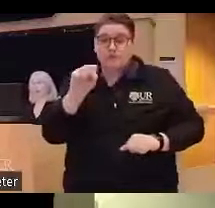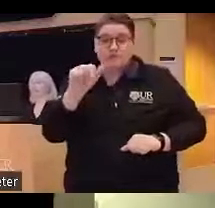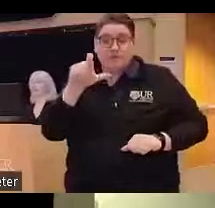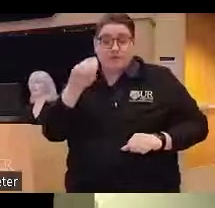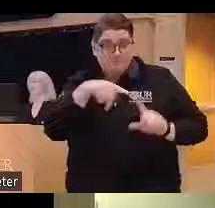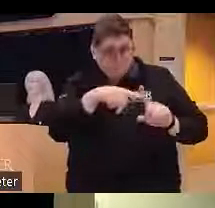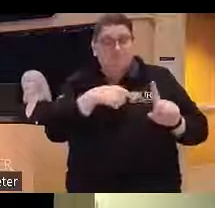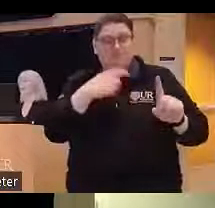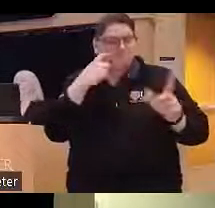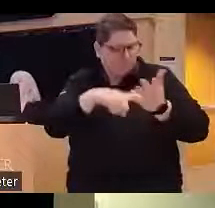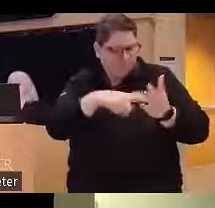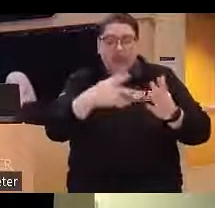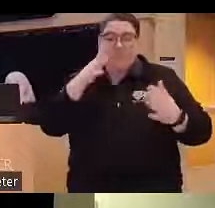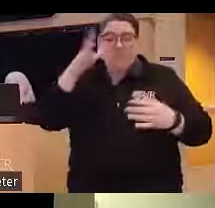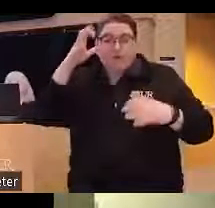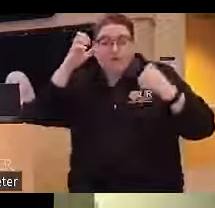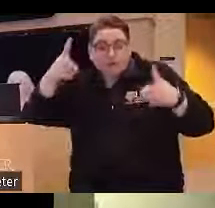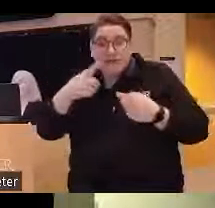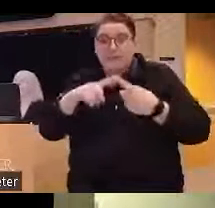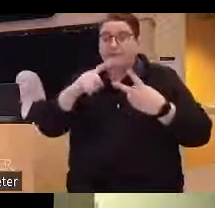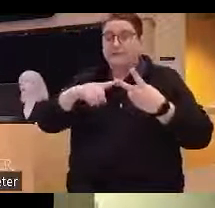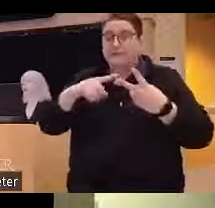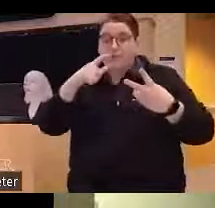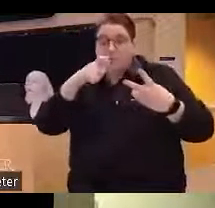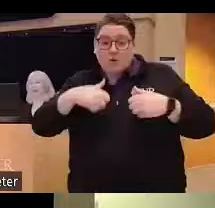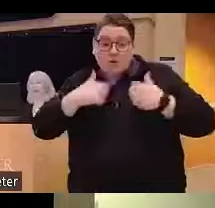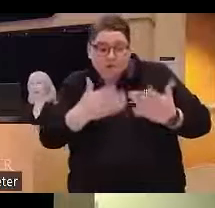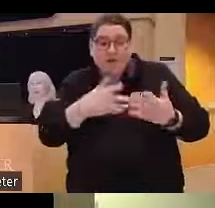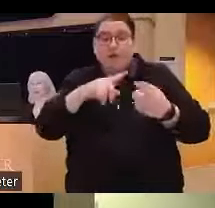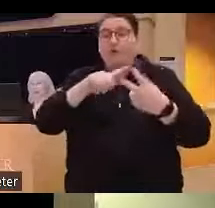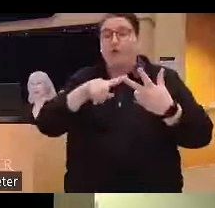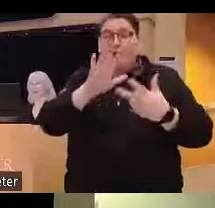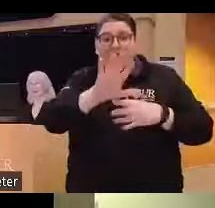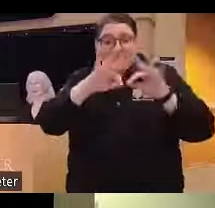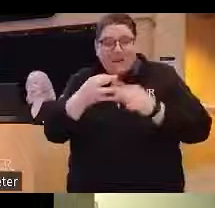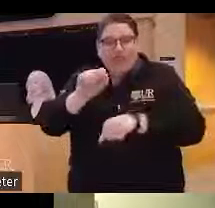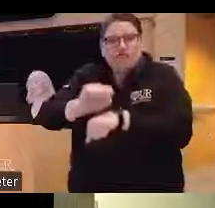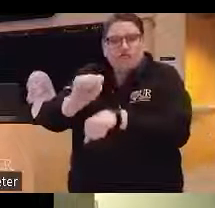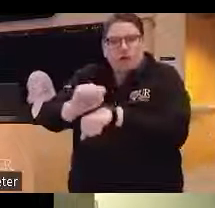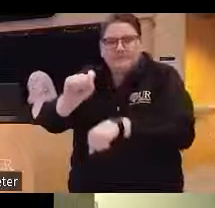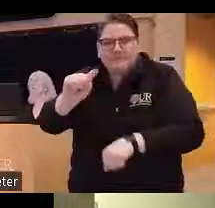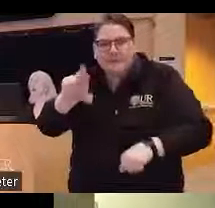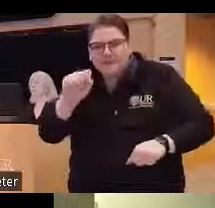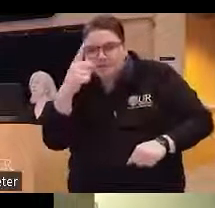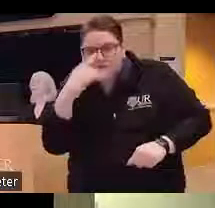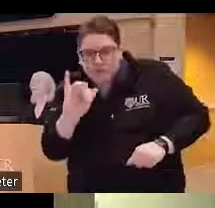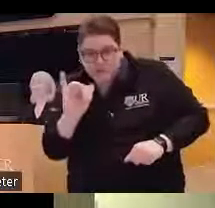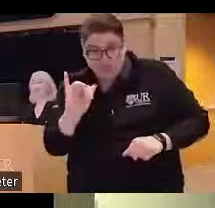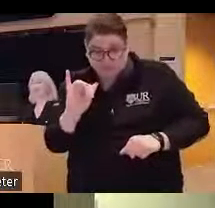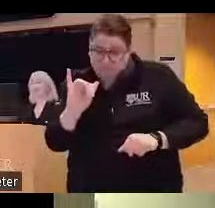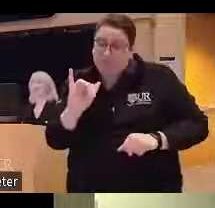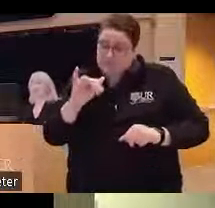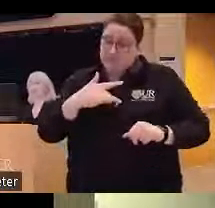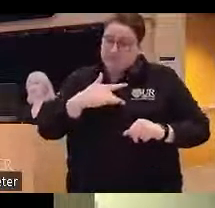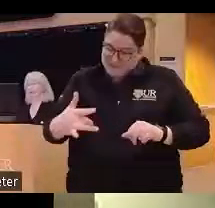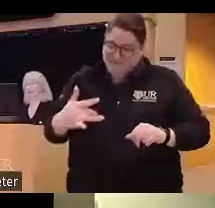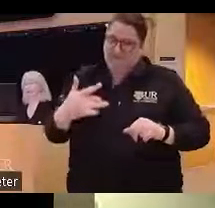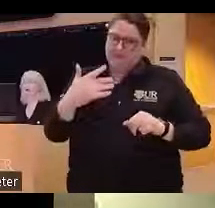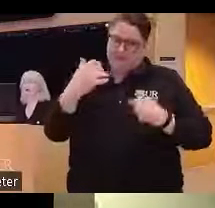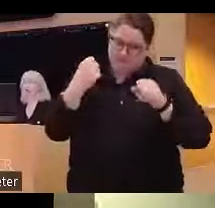education the residents occupational status of the family were very robust significant predictors of